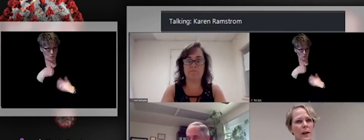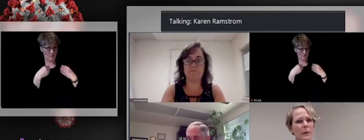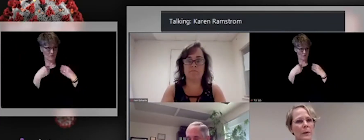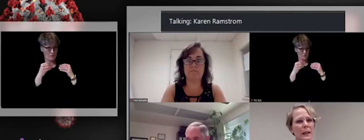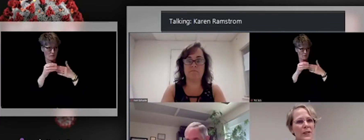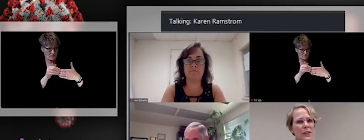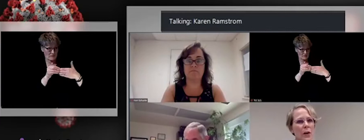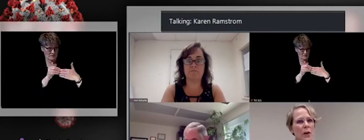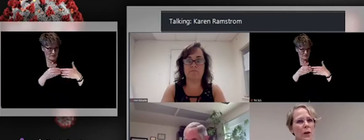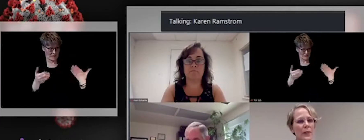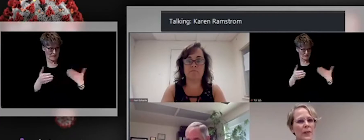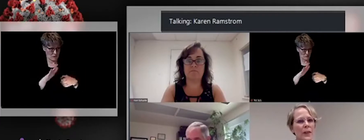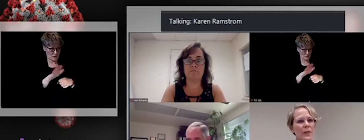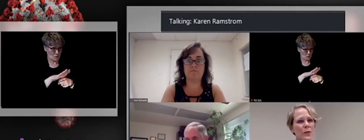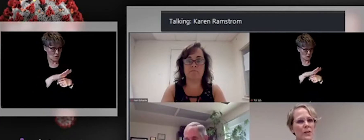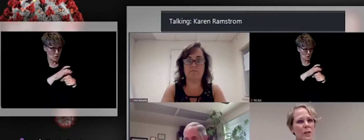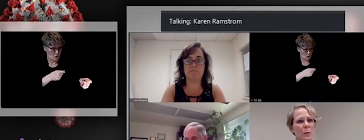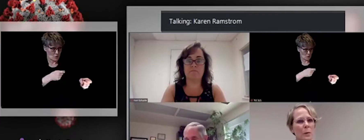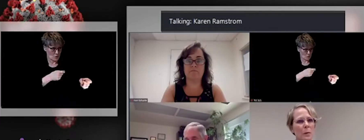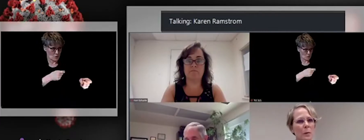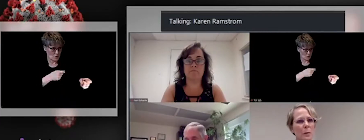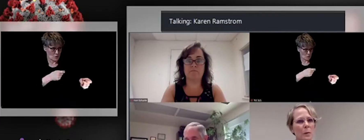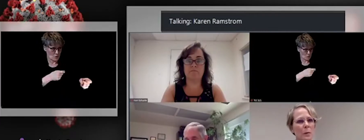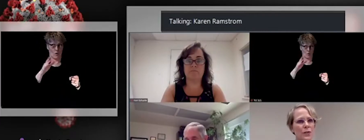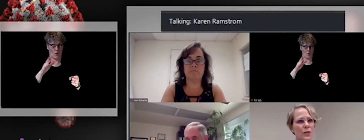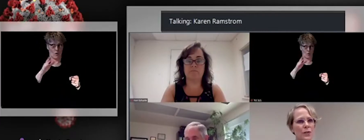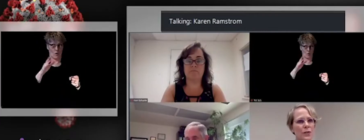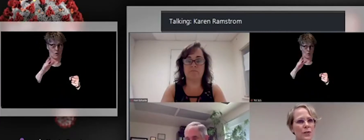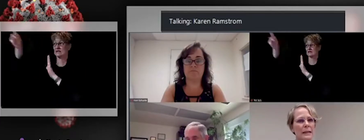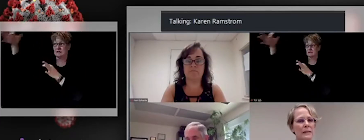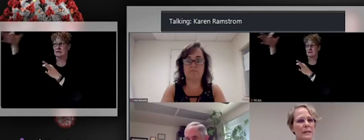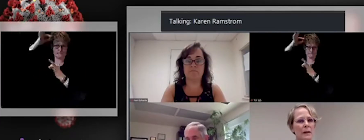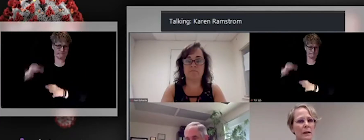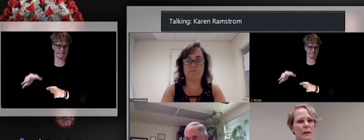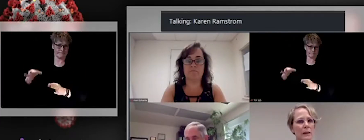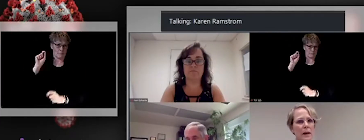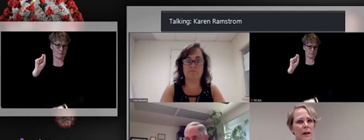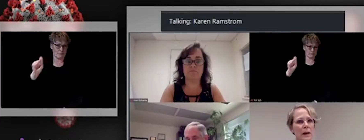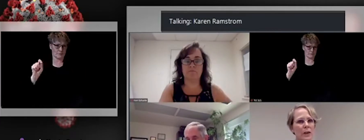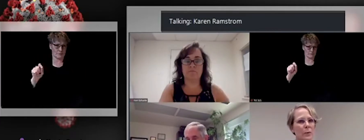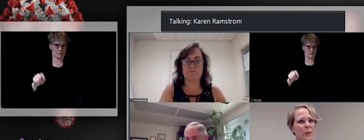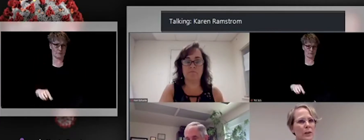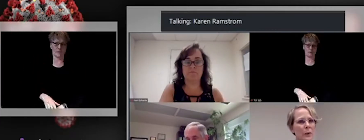I believe so. I think there will still be communication with the state. We don't really